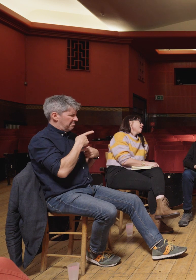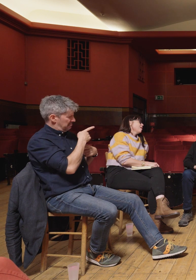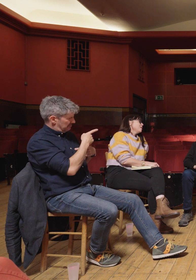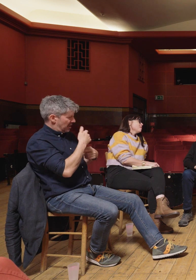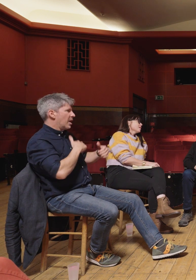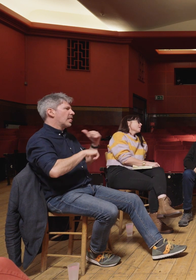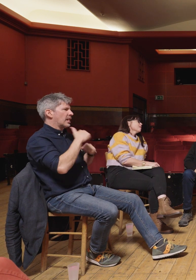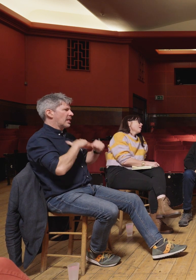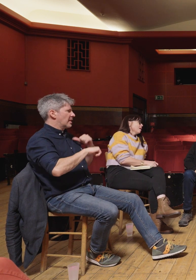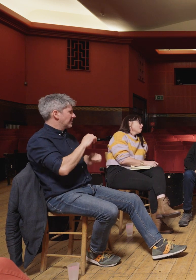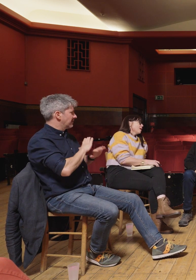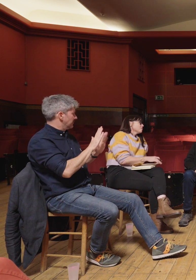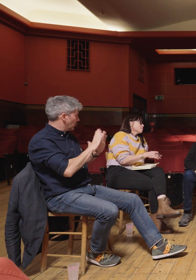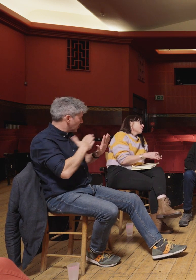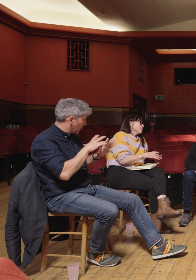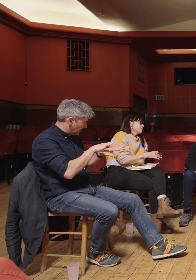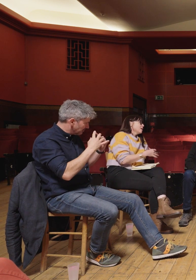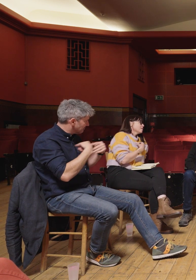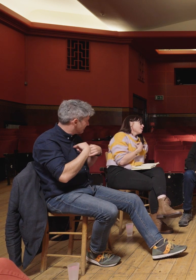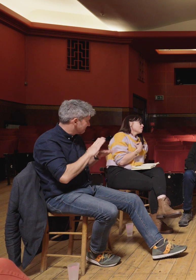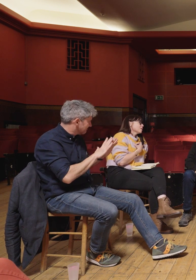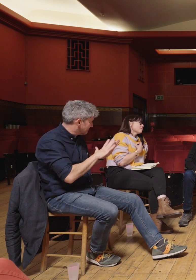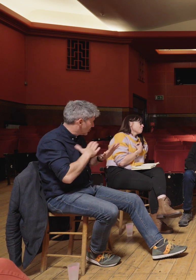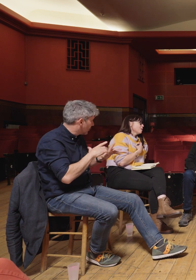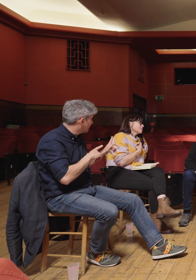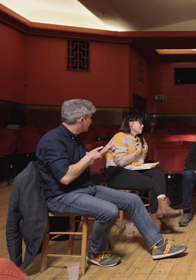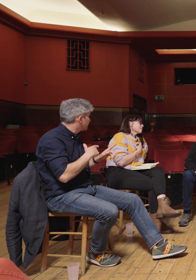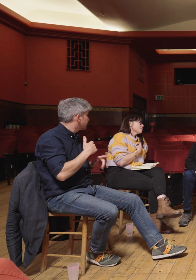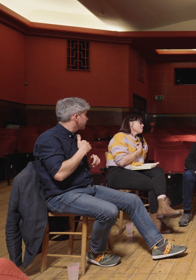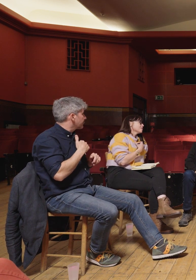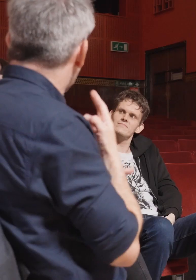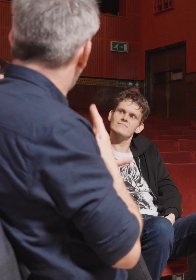I have to be clear that I'm speaking from personal experience.